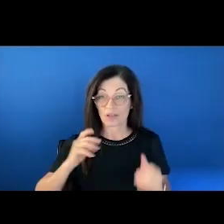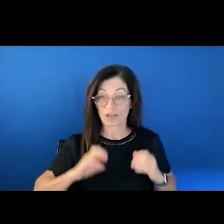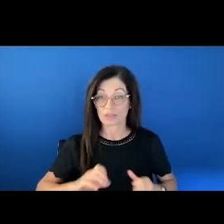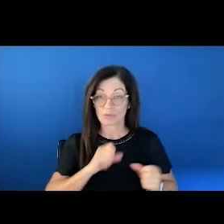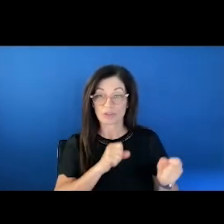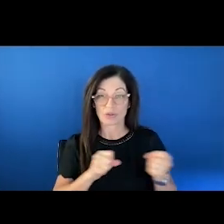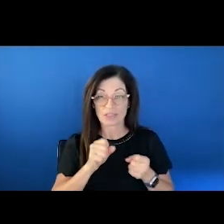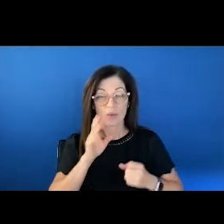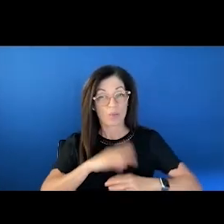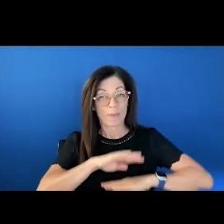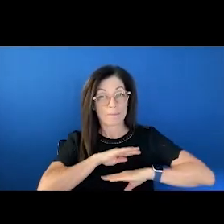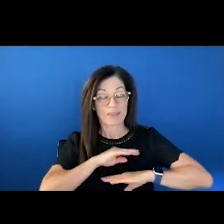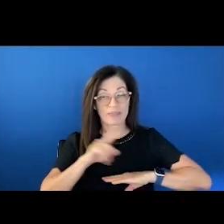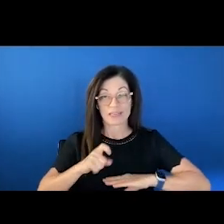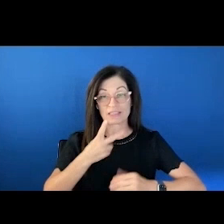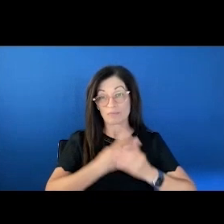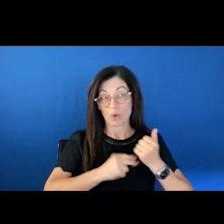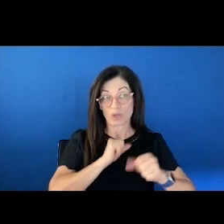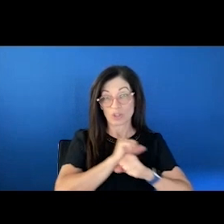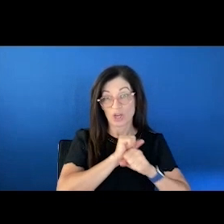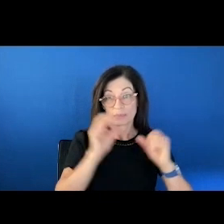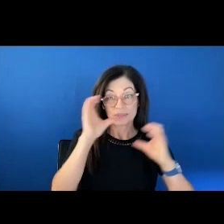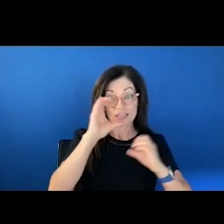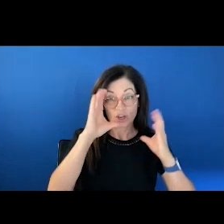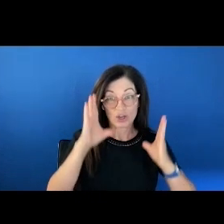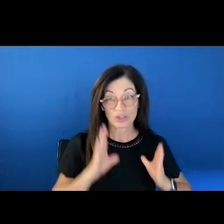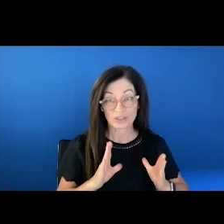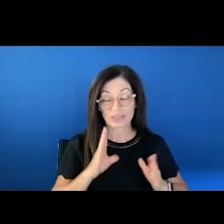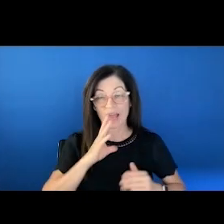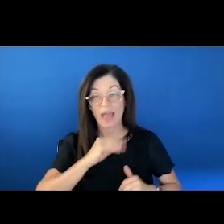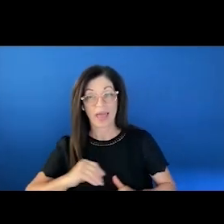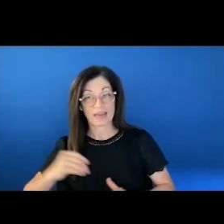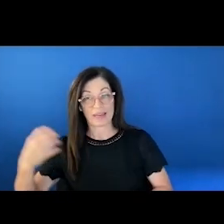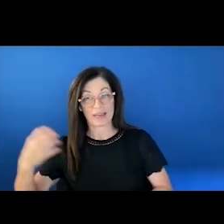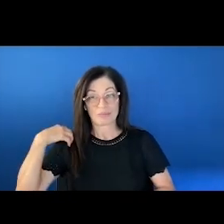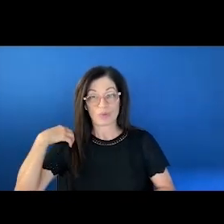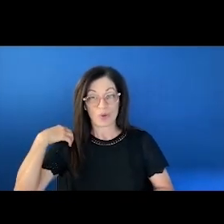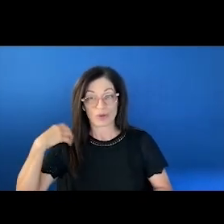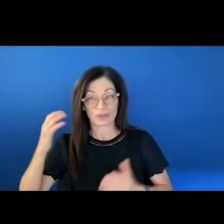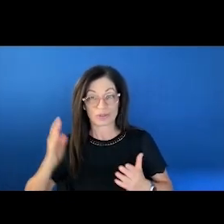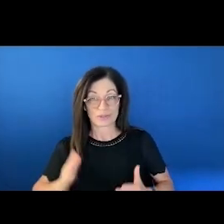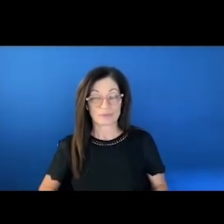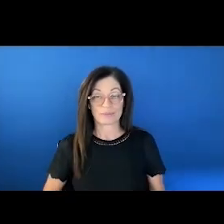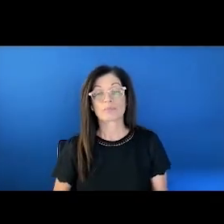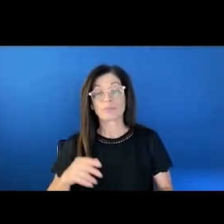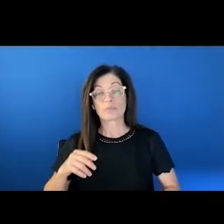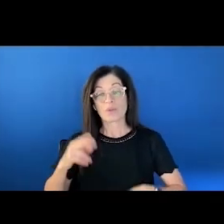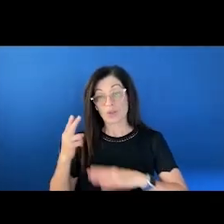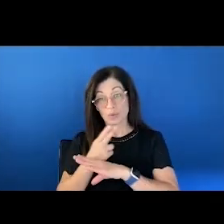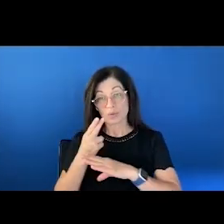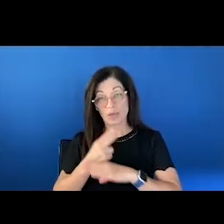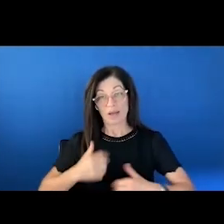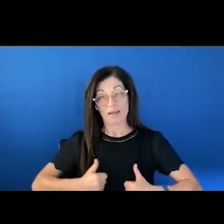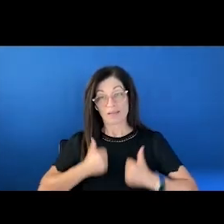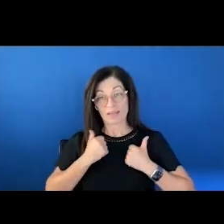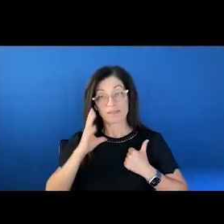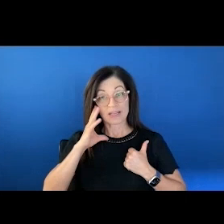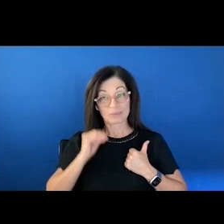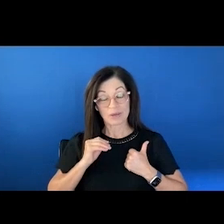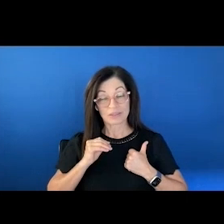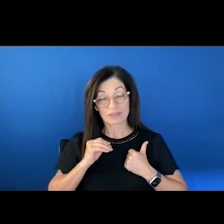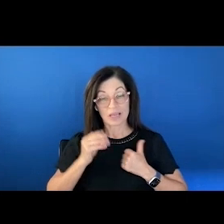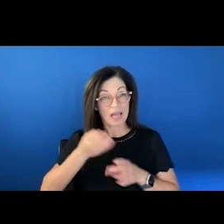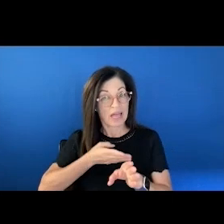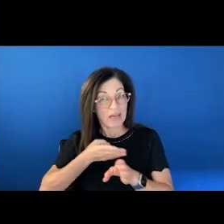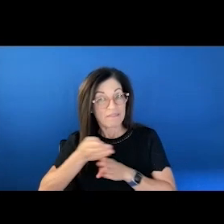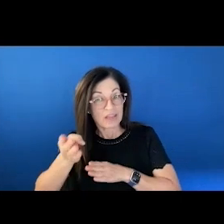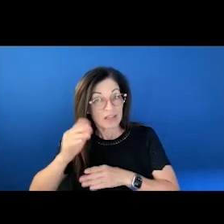the needs of both jobseekers and employers. By blending lived experience, field-initiated